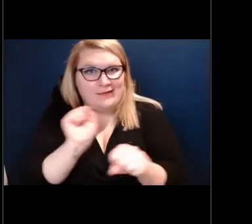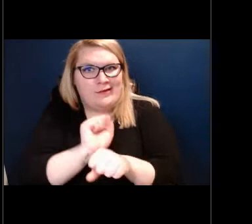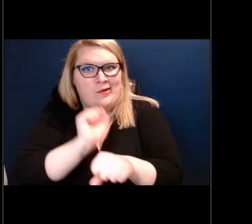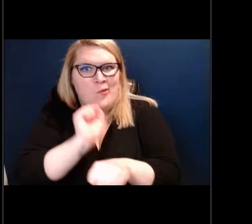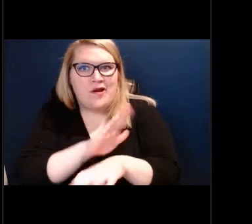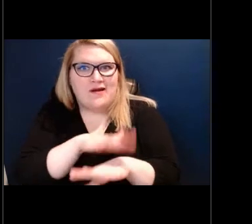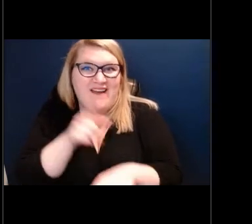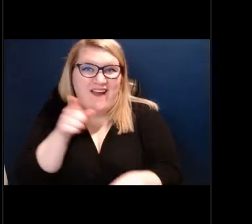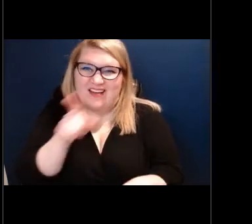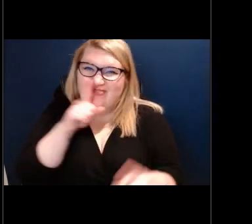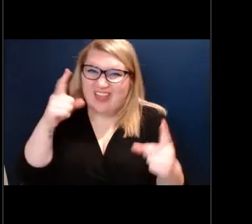and great system known as SARSAT.